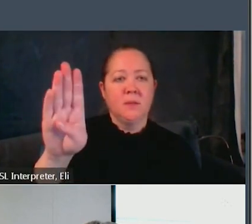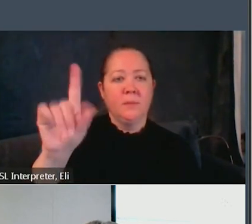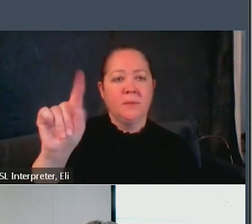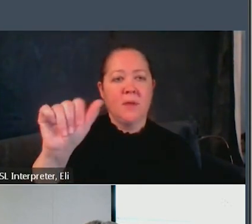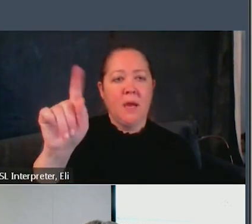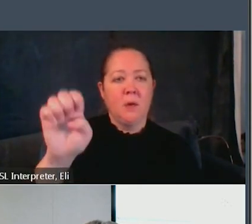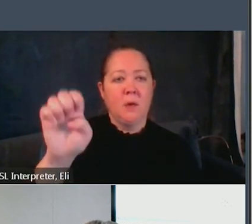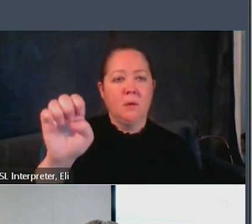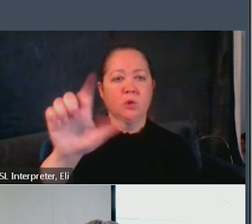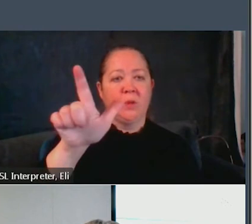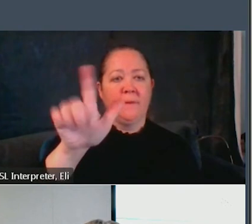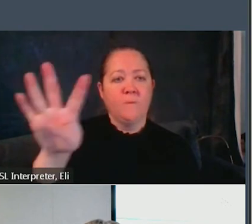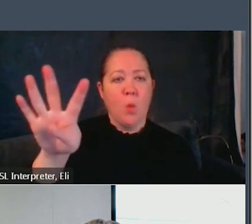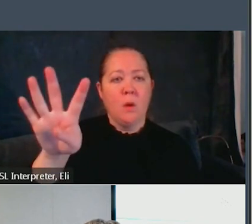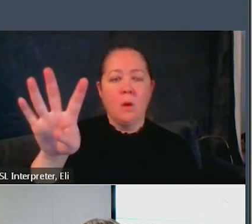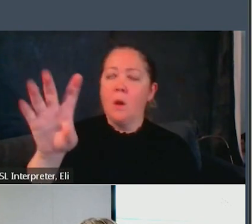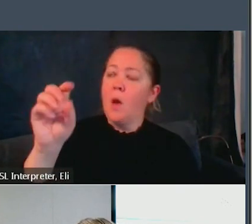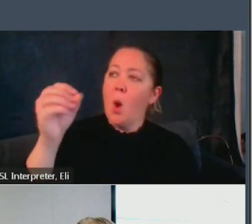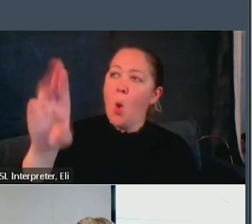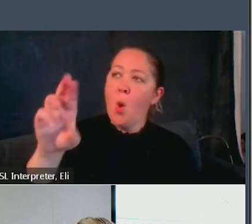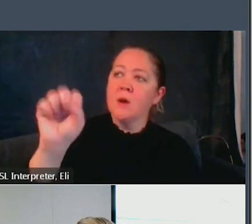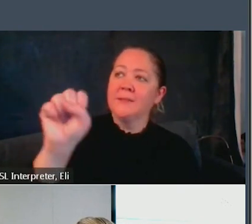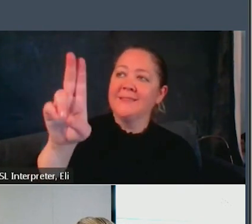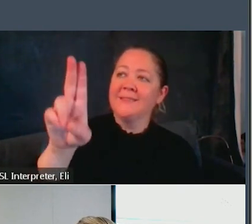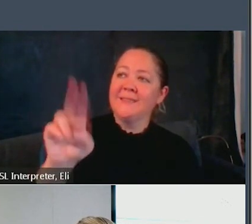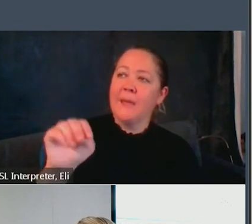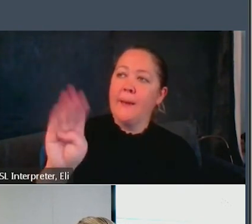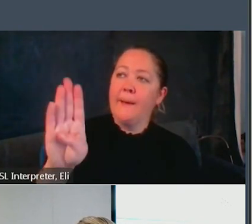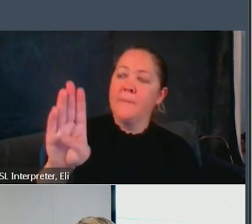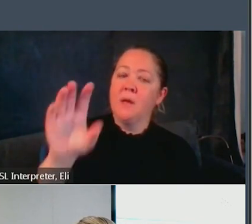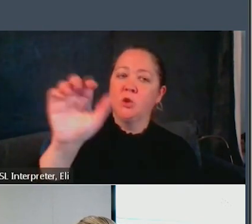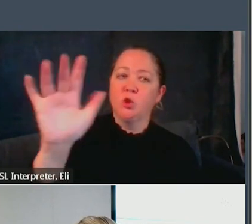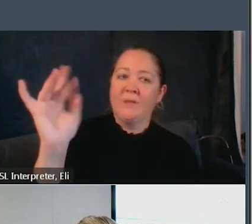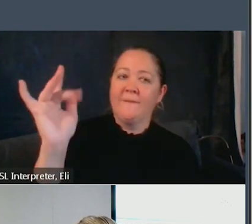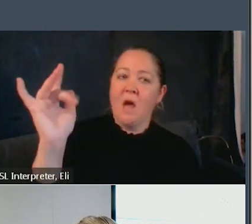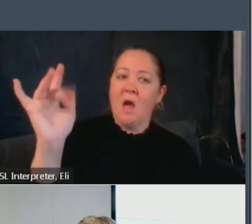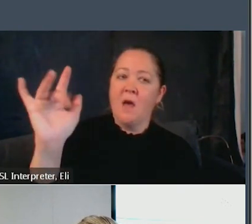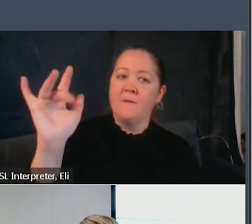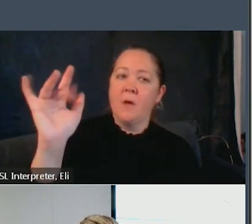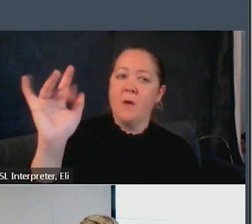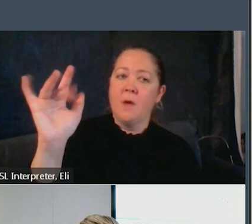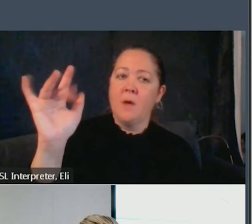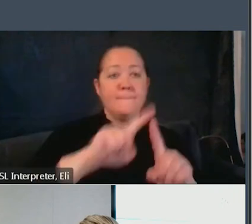but a mandatory referral is a product of state law, the annotated code of Maryland.